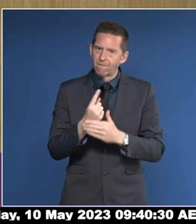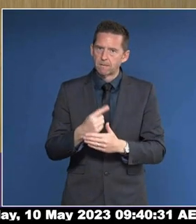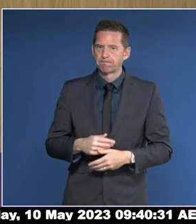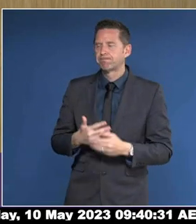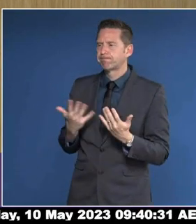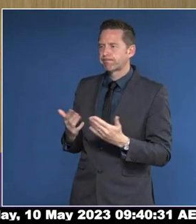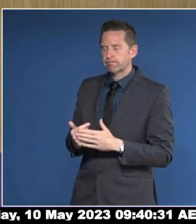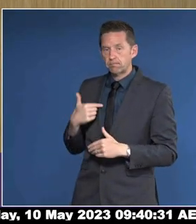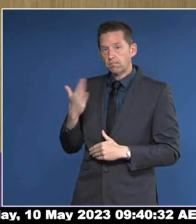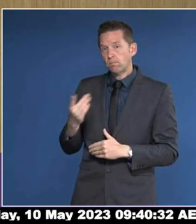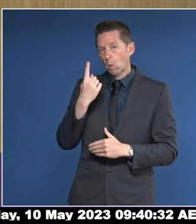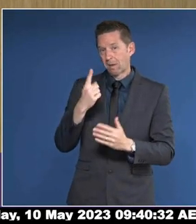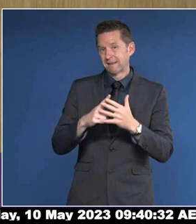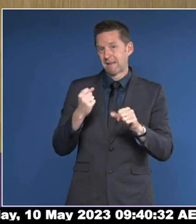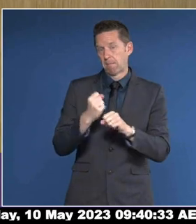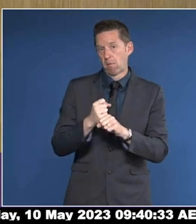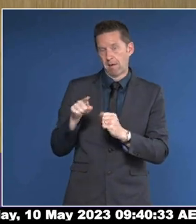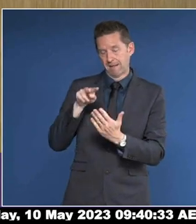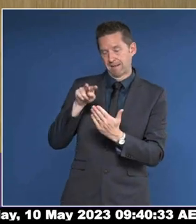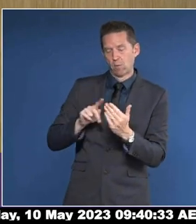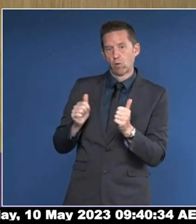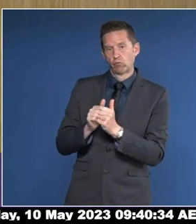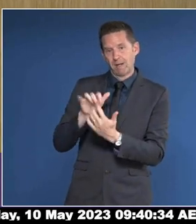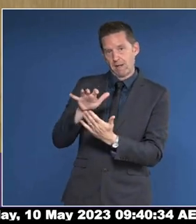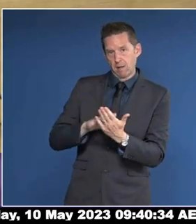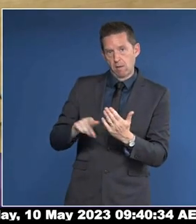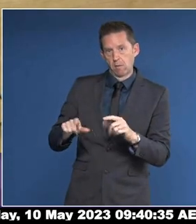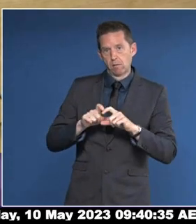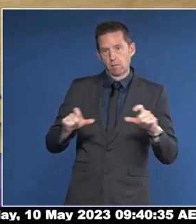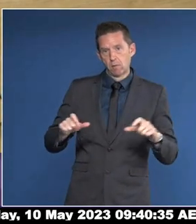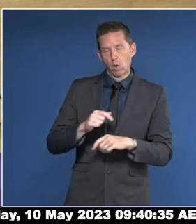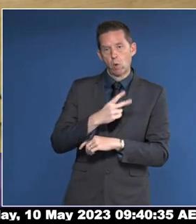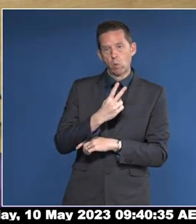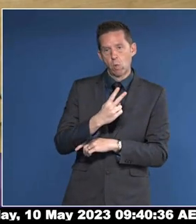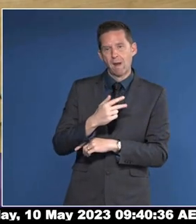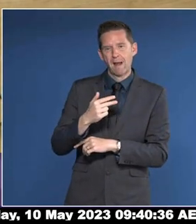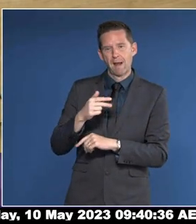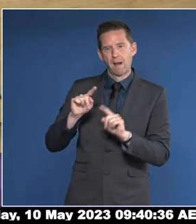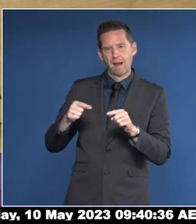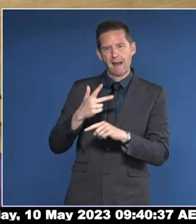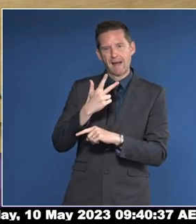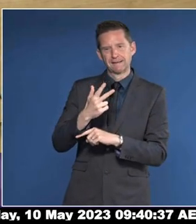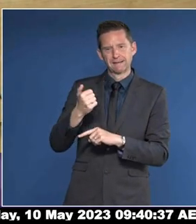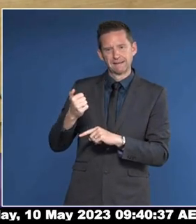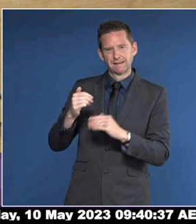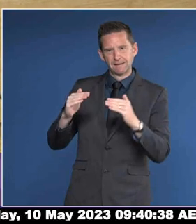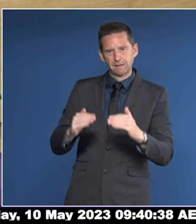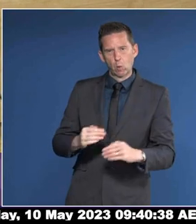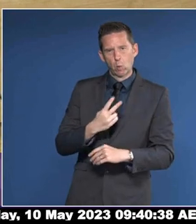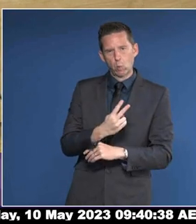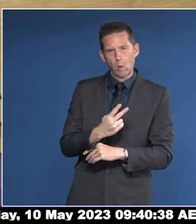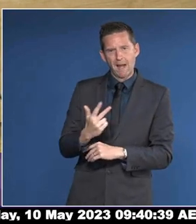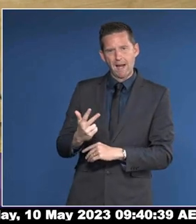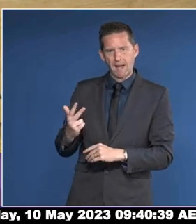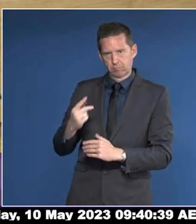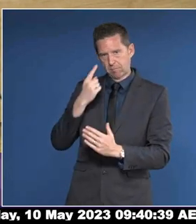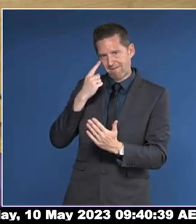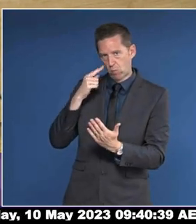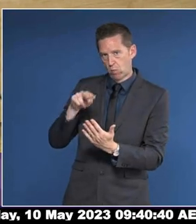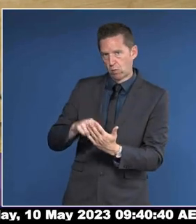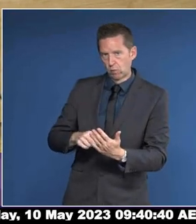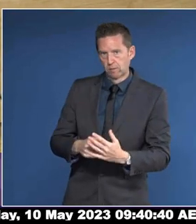This is in the agreed facts at paragraph 286 to 288, and accepting for the relevant